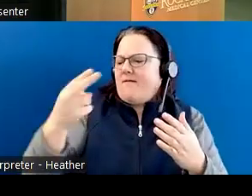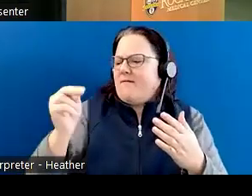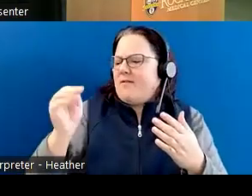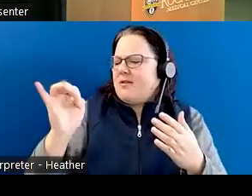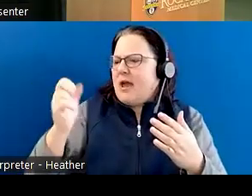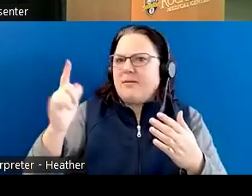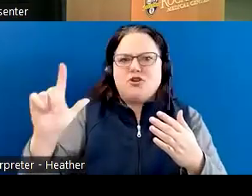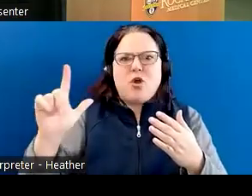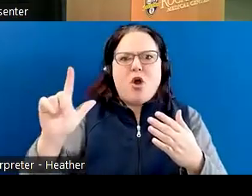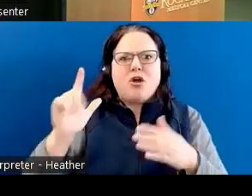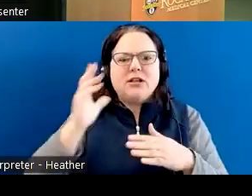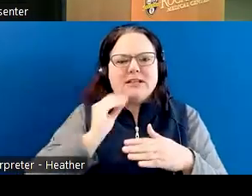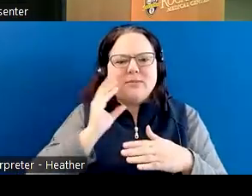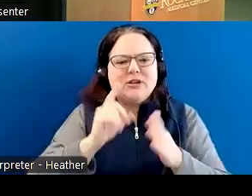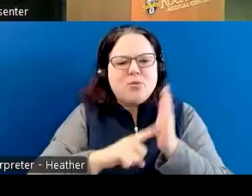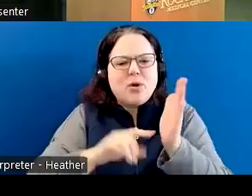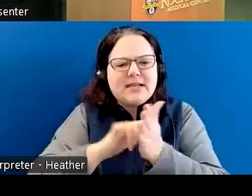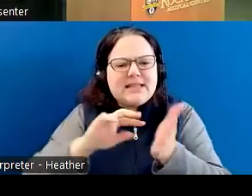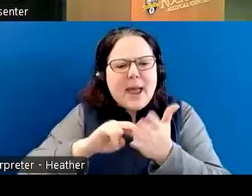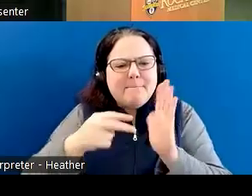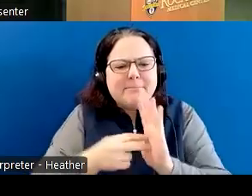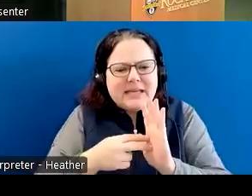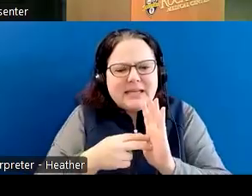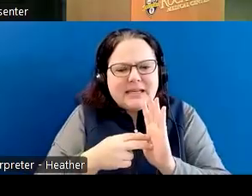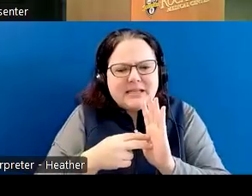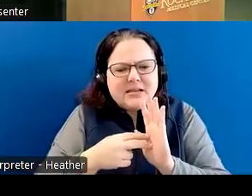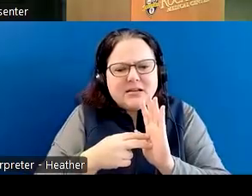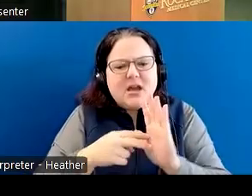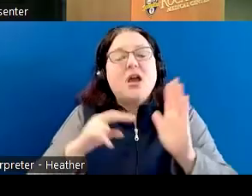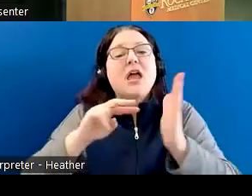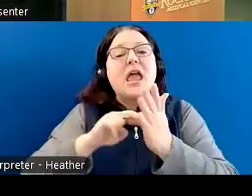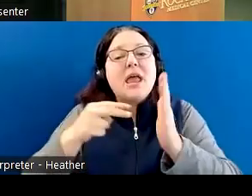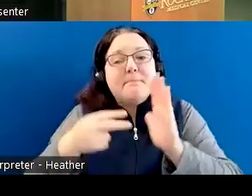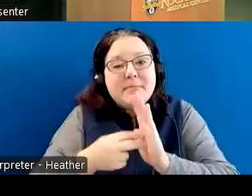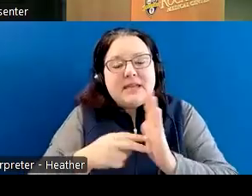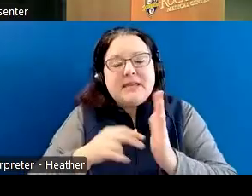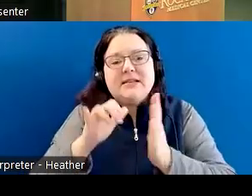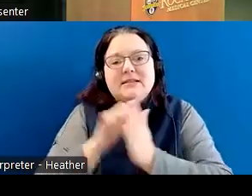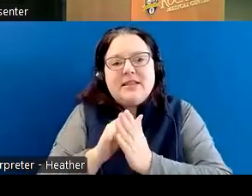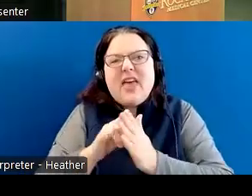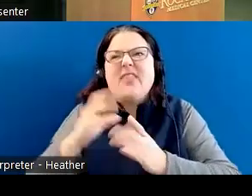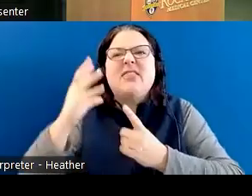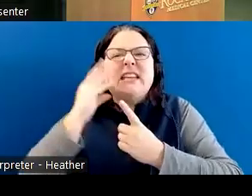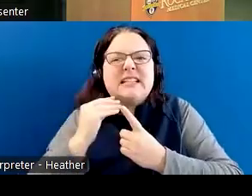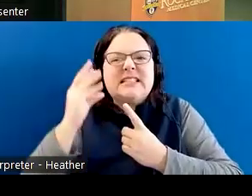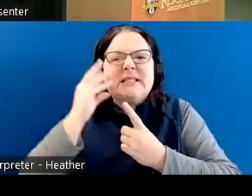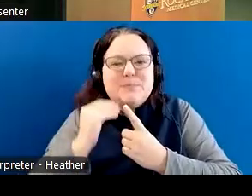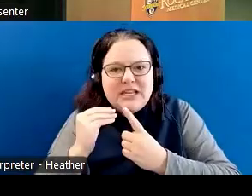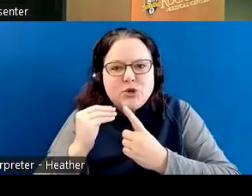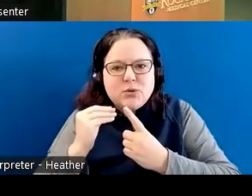In qualitative research, we understand that the subjective experience matters. The meaning that